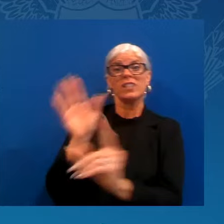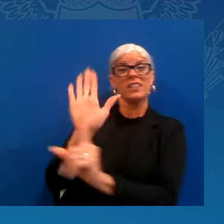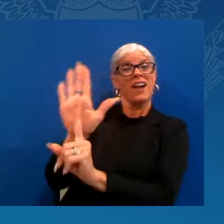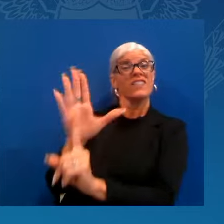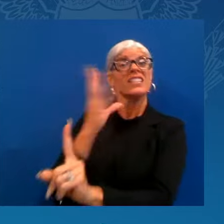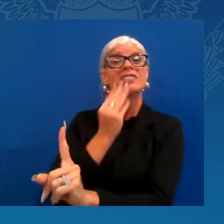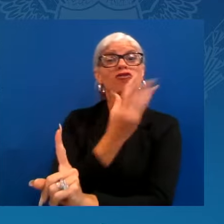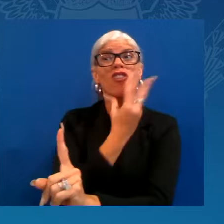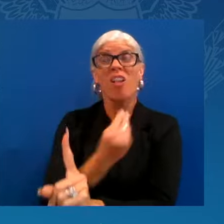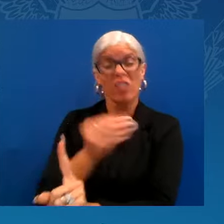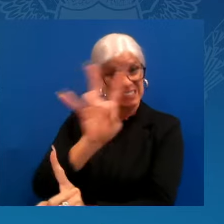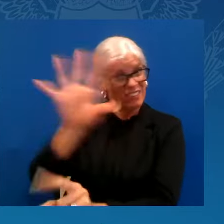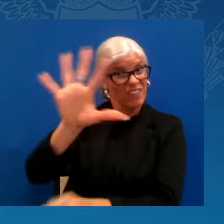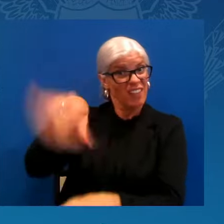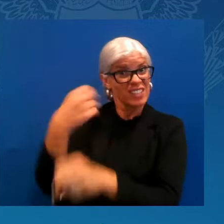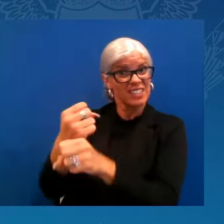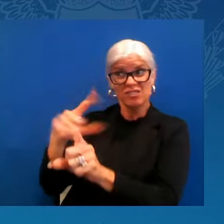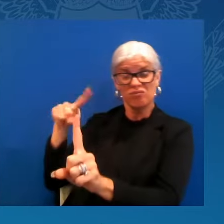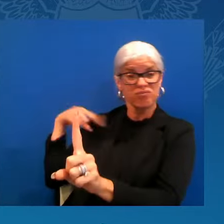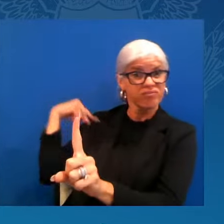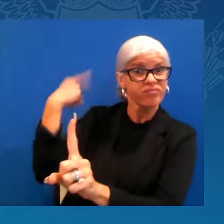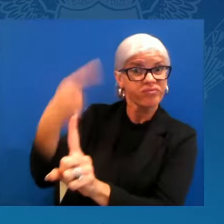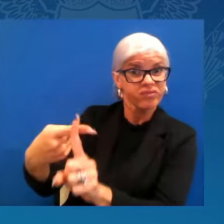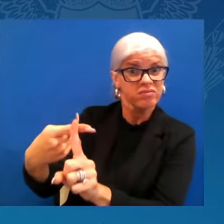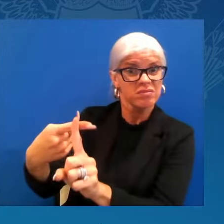has proven this time and time again.